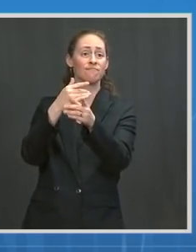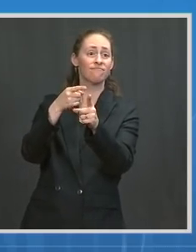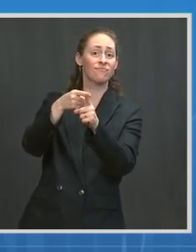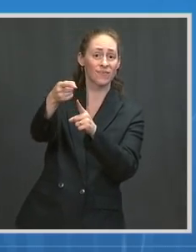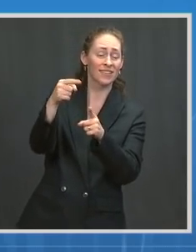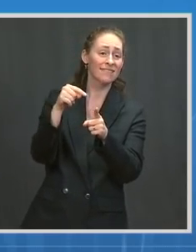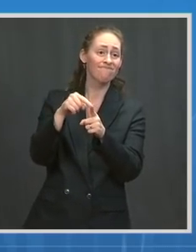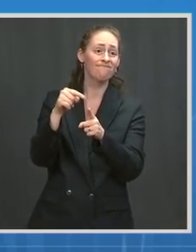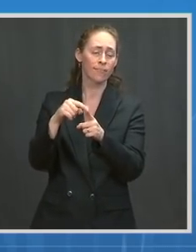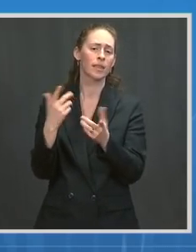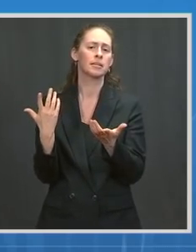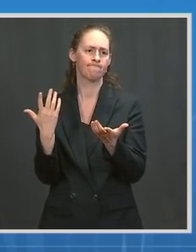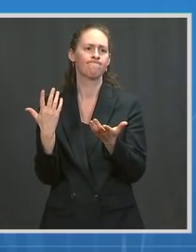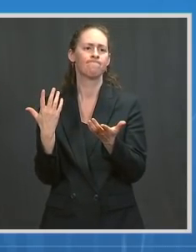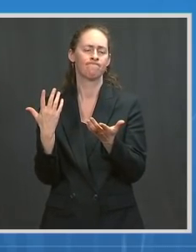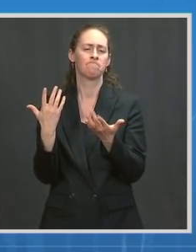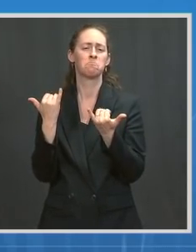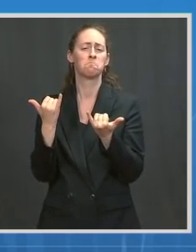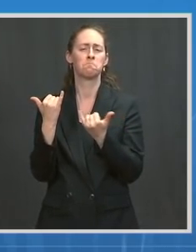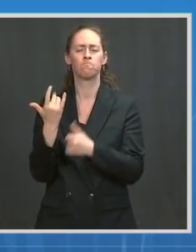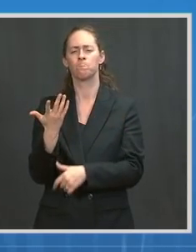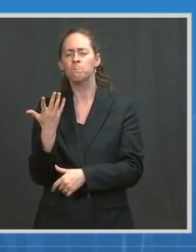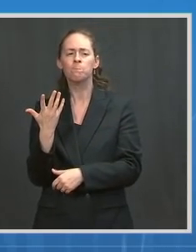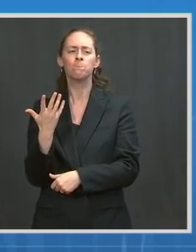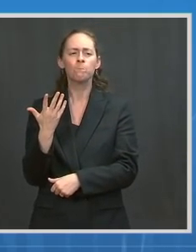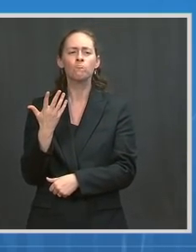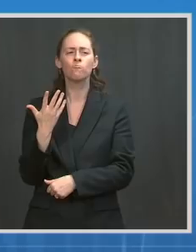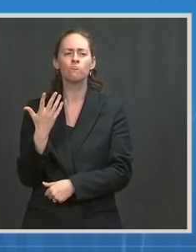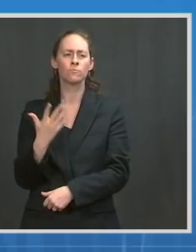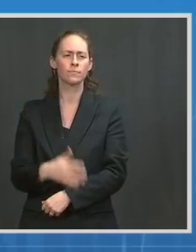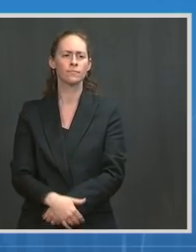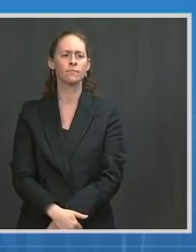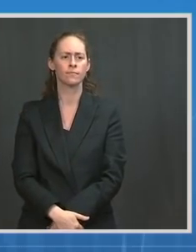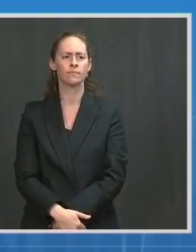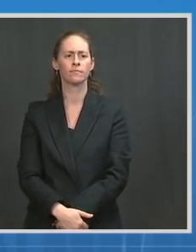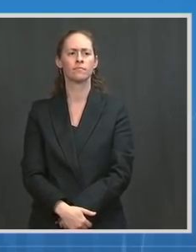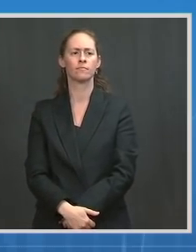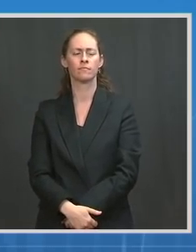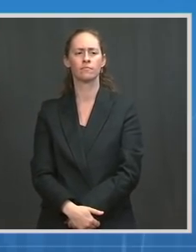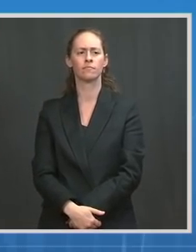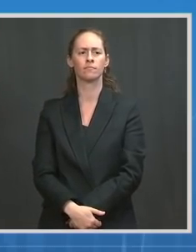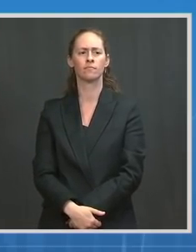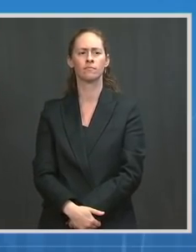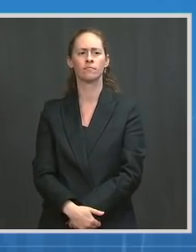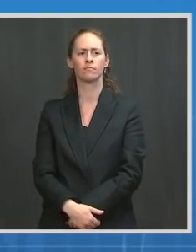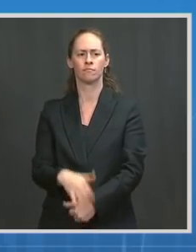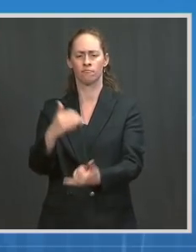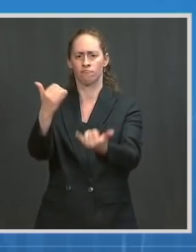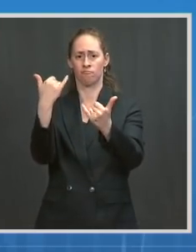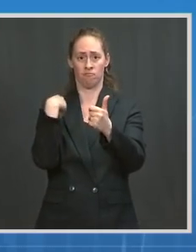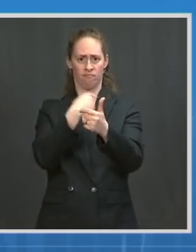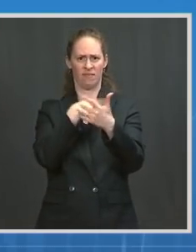to 35,000 samples a week. We have a really good window as to what certain variants are circulating here --